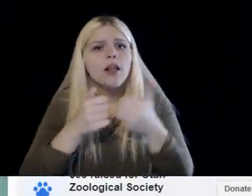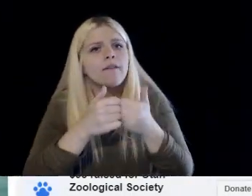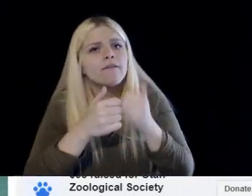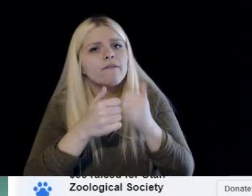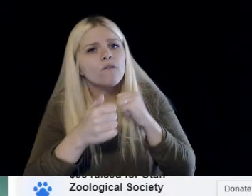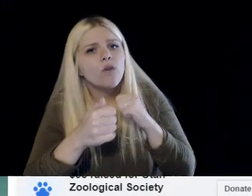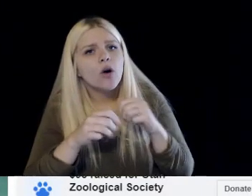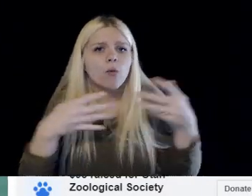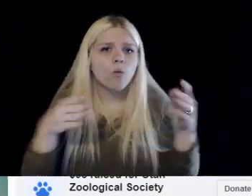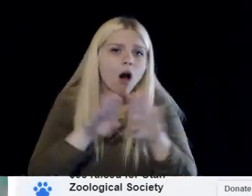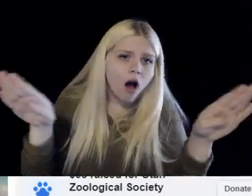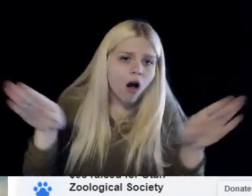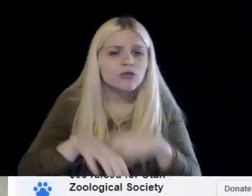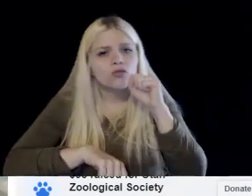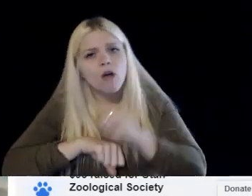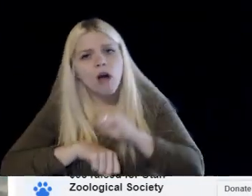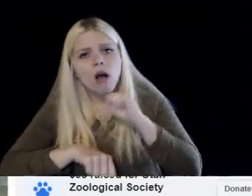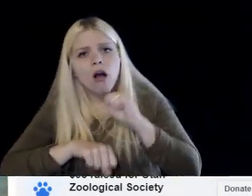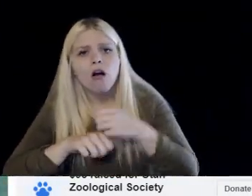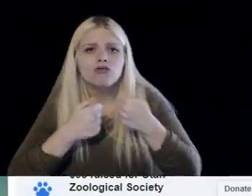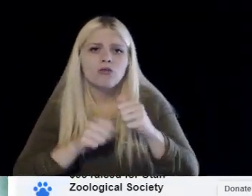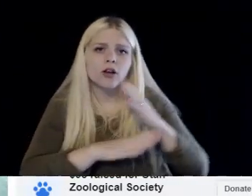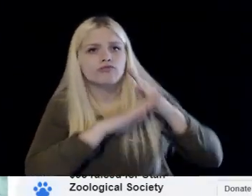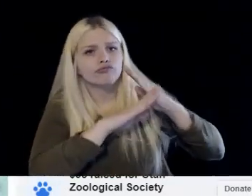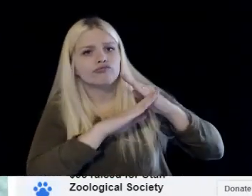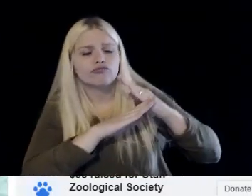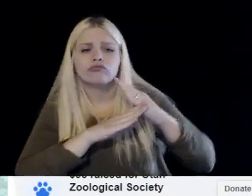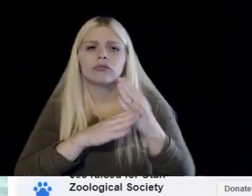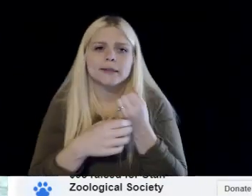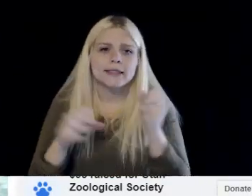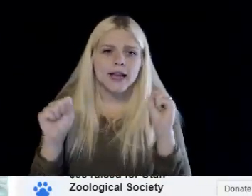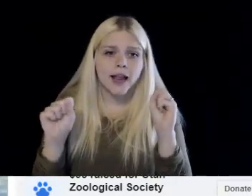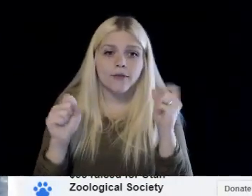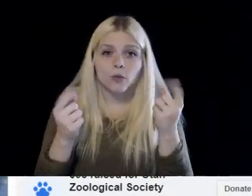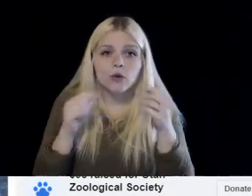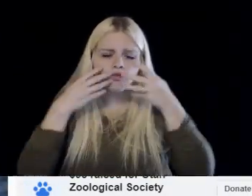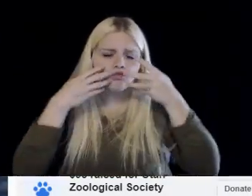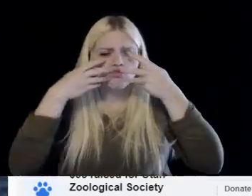they'll avoid kelp- is by feeling the vibration of the water.